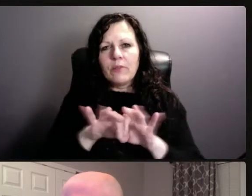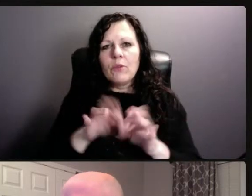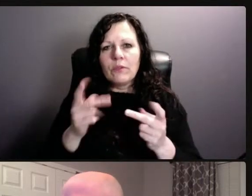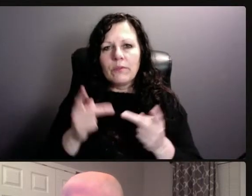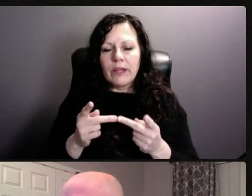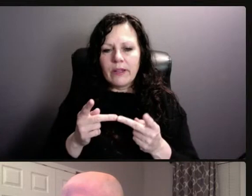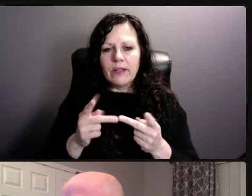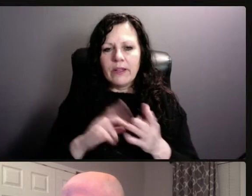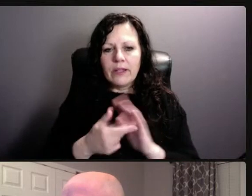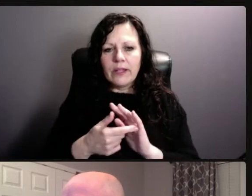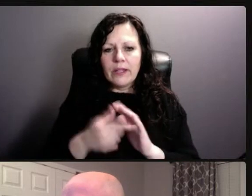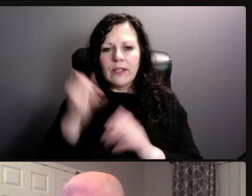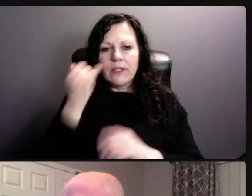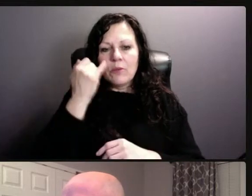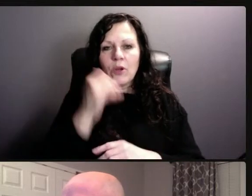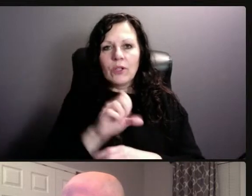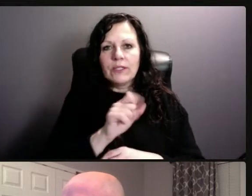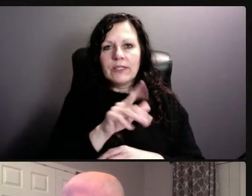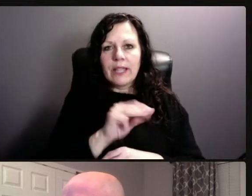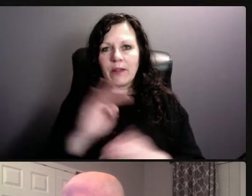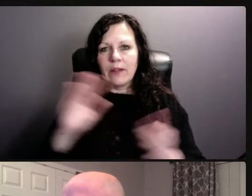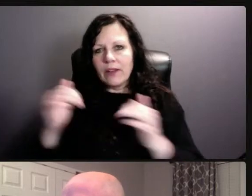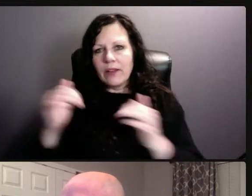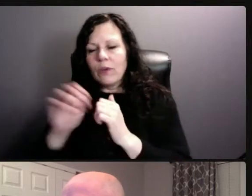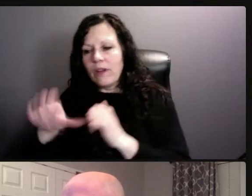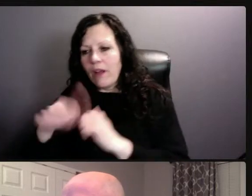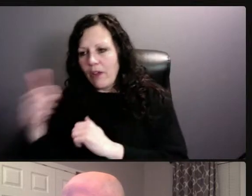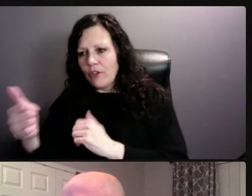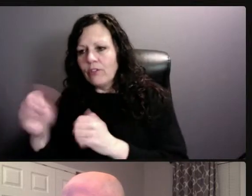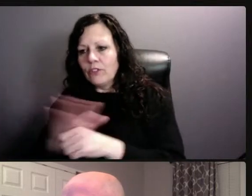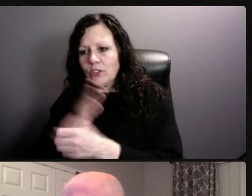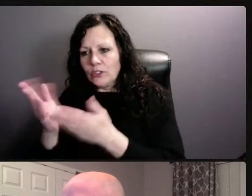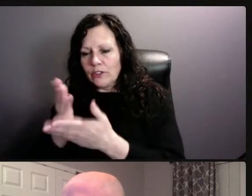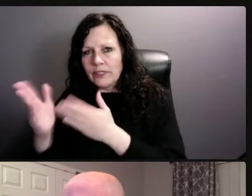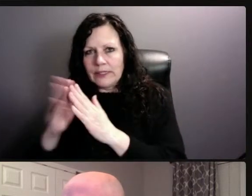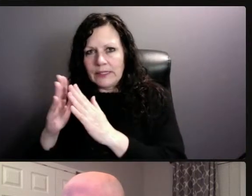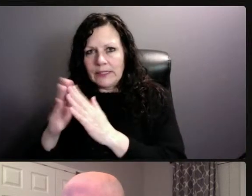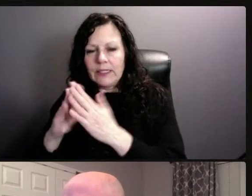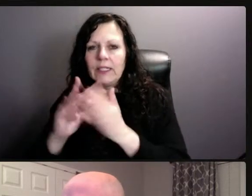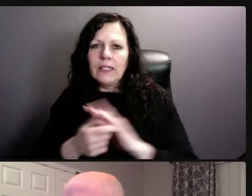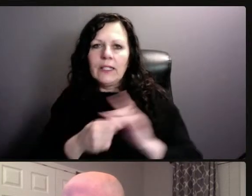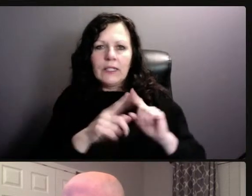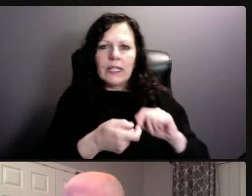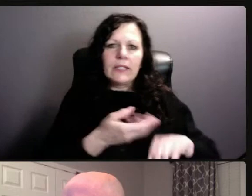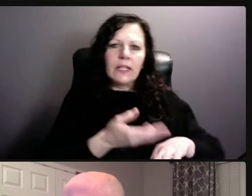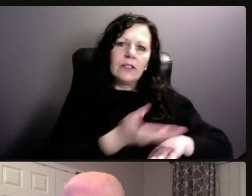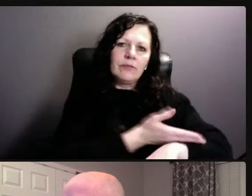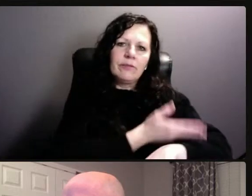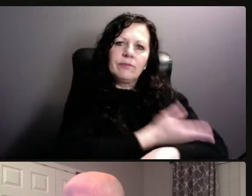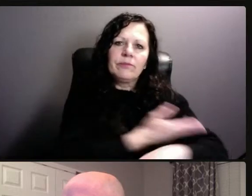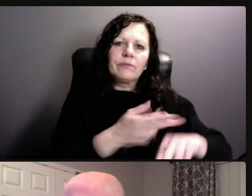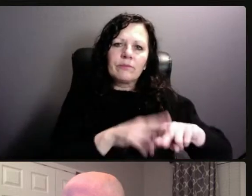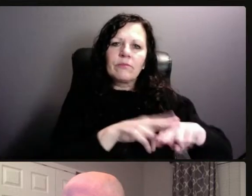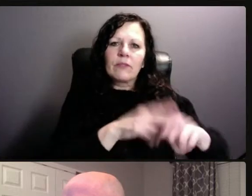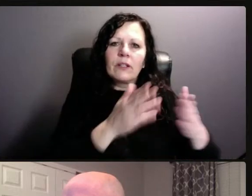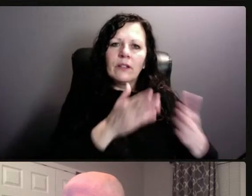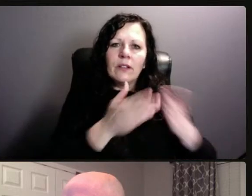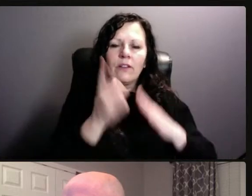THE SERVICE ENHANCEMENTS PIECE, I THINK THAT'S A REALLY